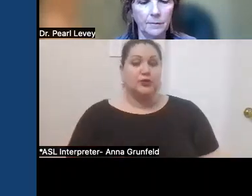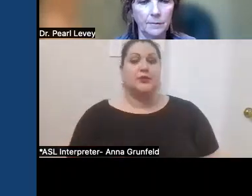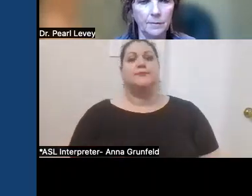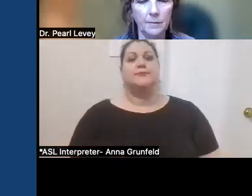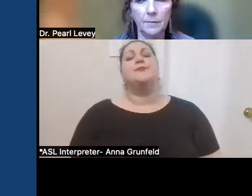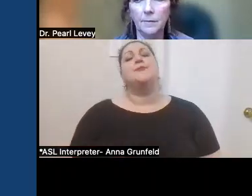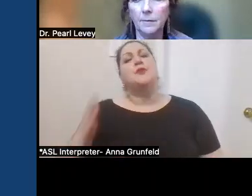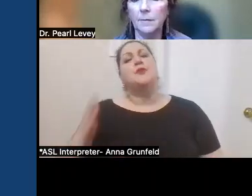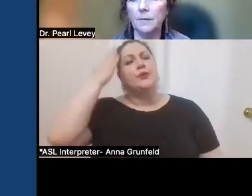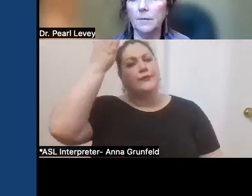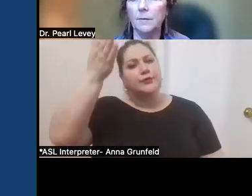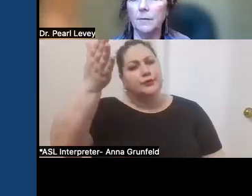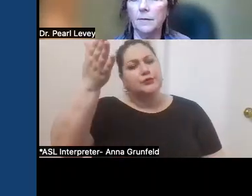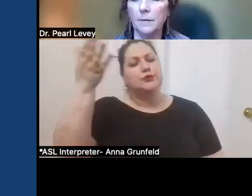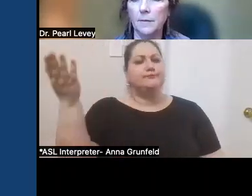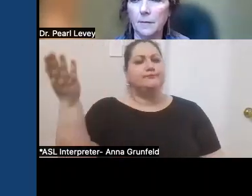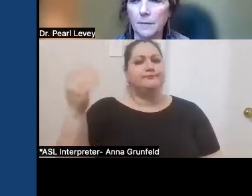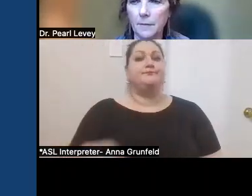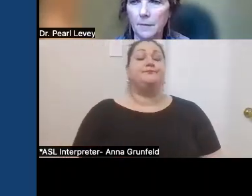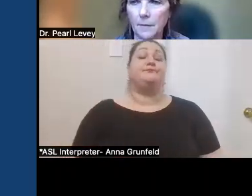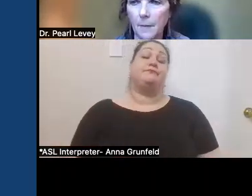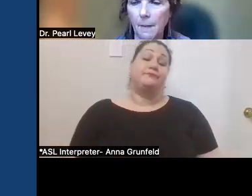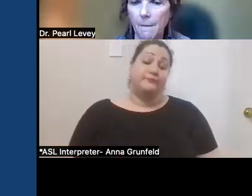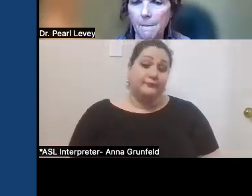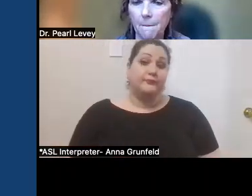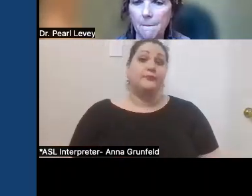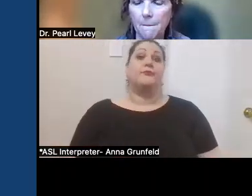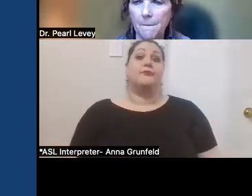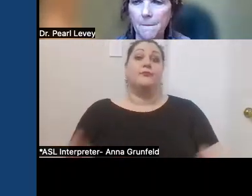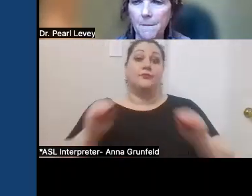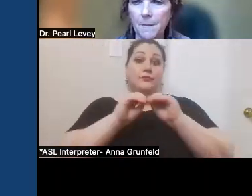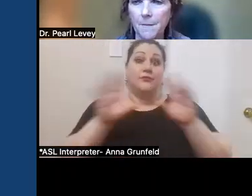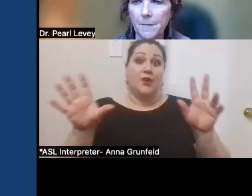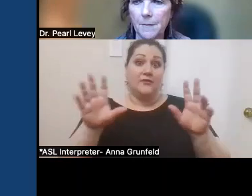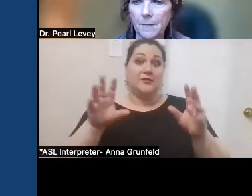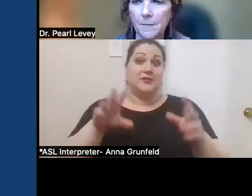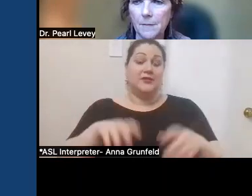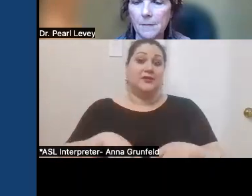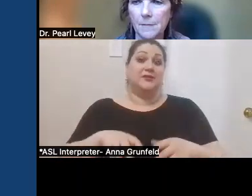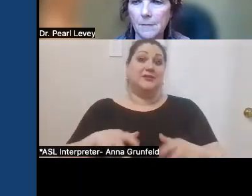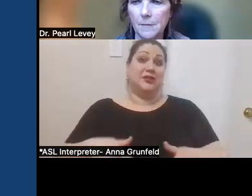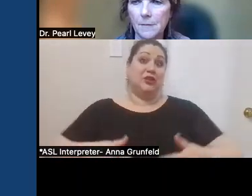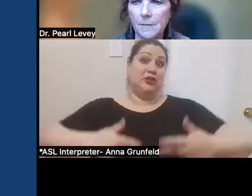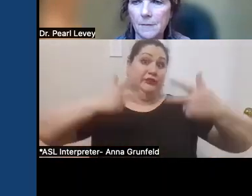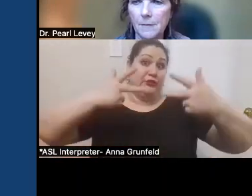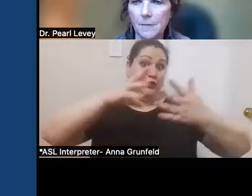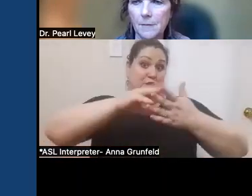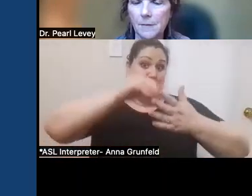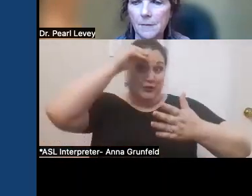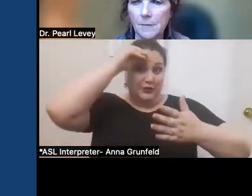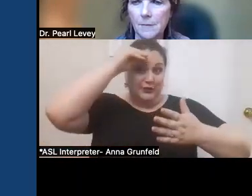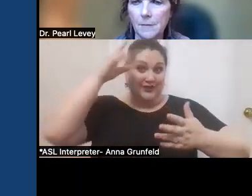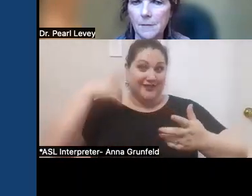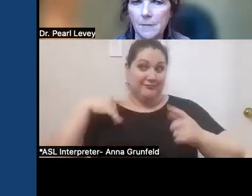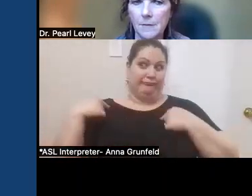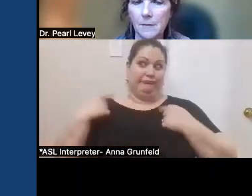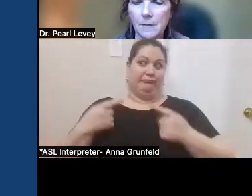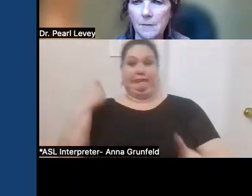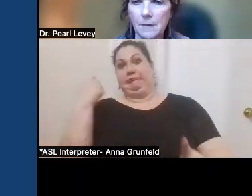Well, obviously virtual learning is, that was all kind of hit with a vengeance over the last two and a half years, a lot of talk about it,